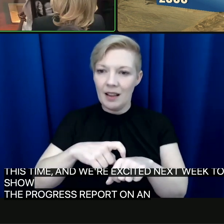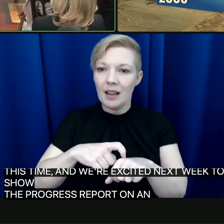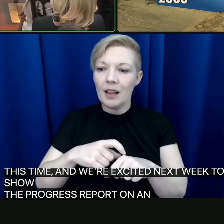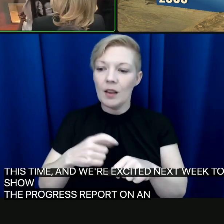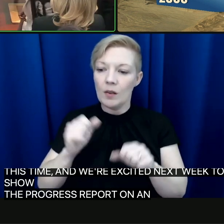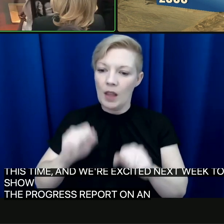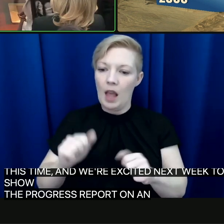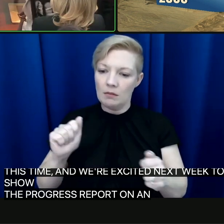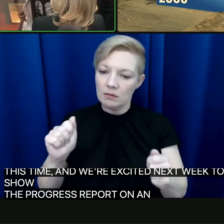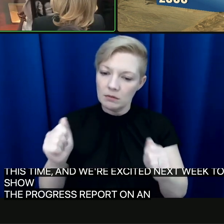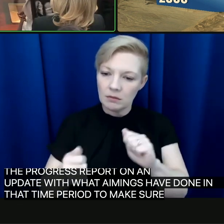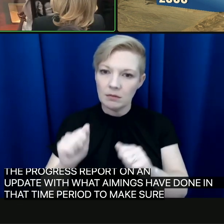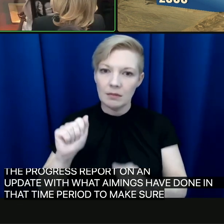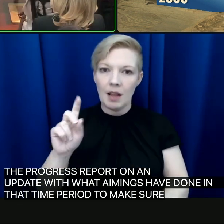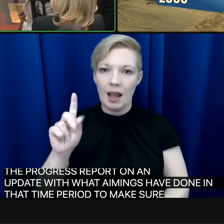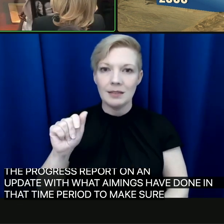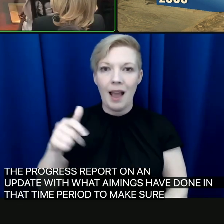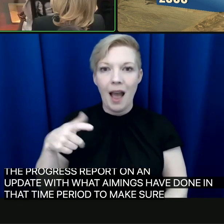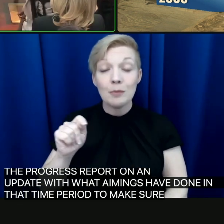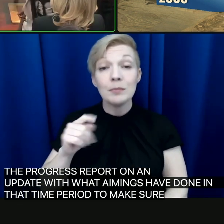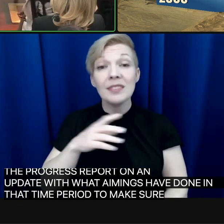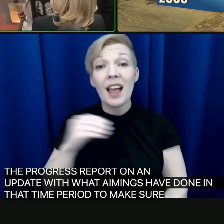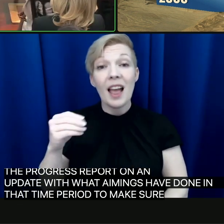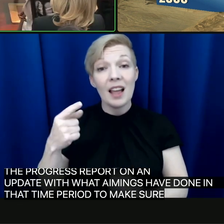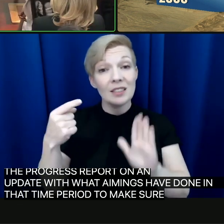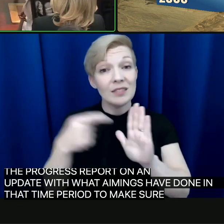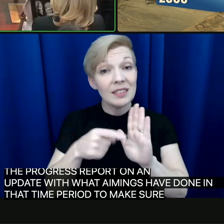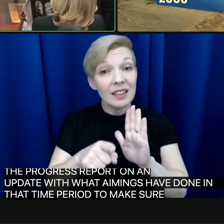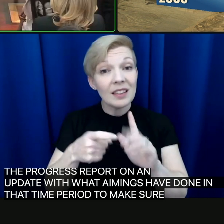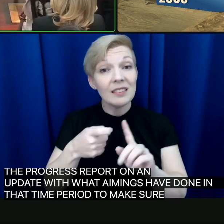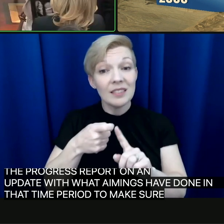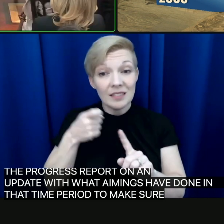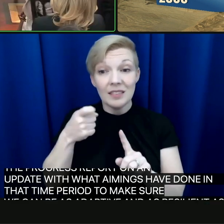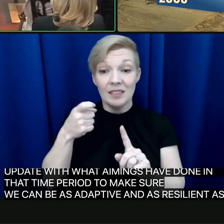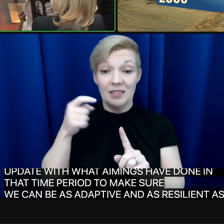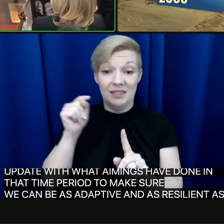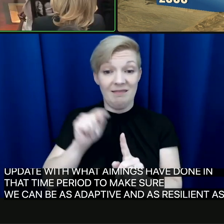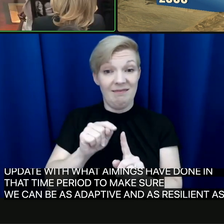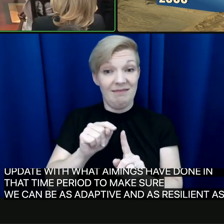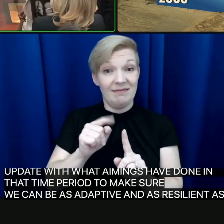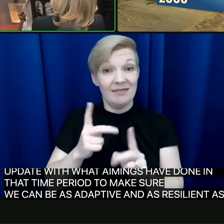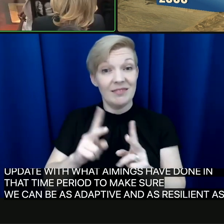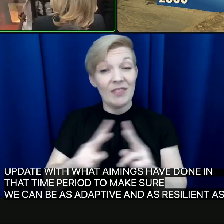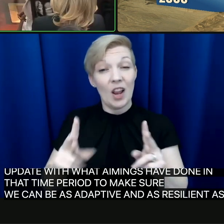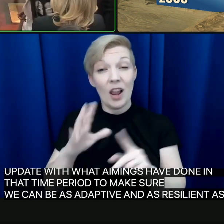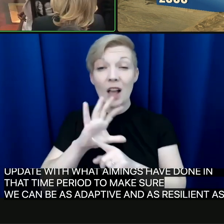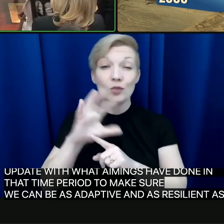and as resilient as possible against these very extraordinary challenges.